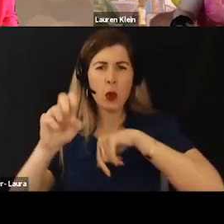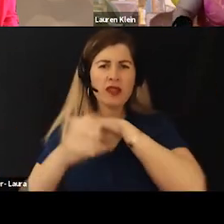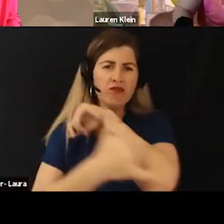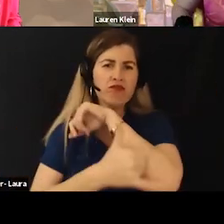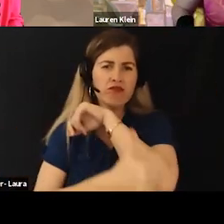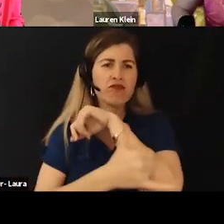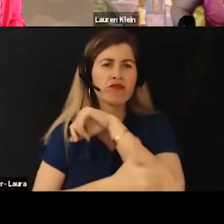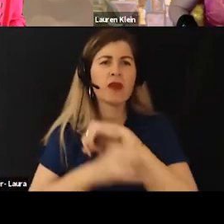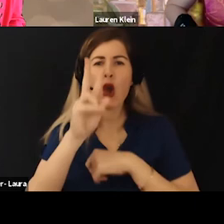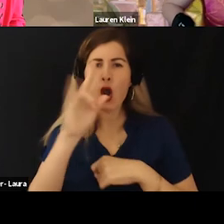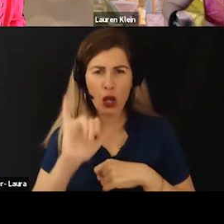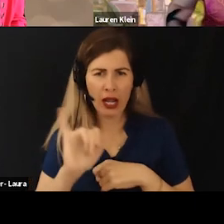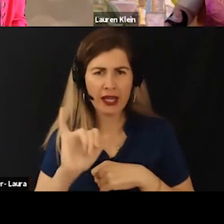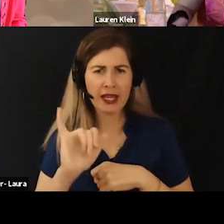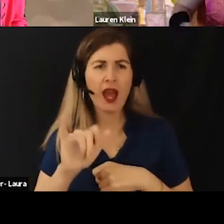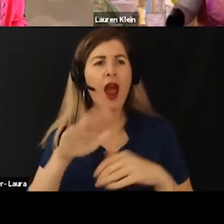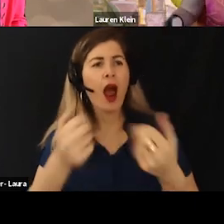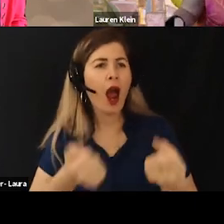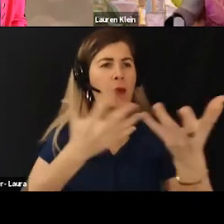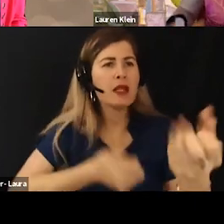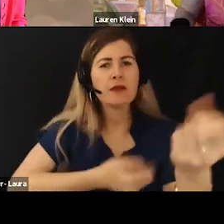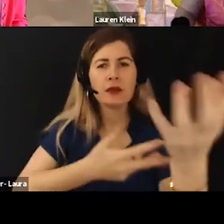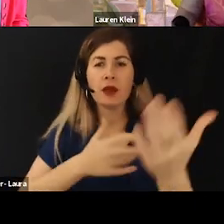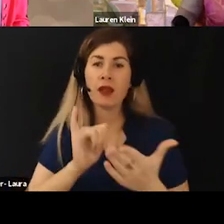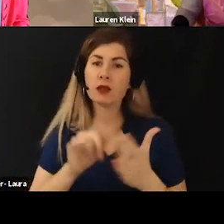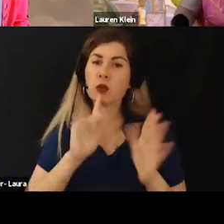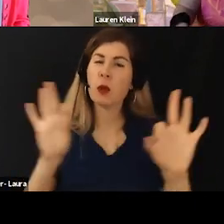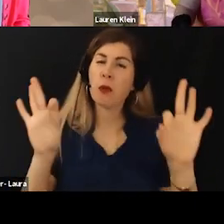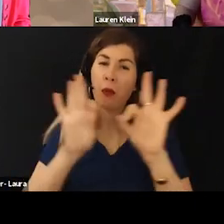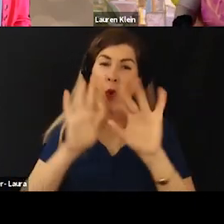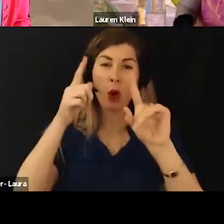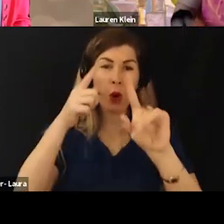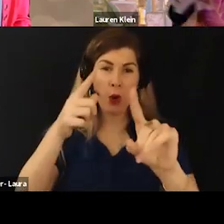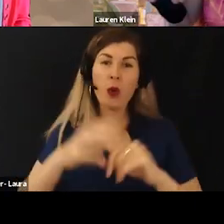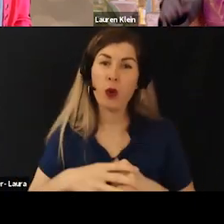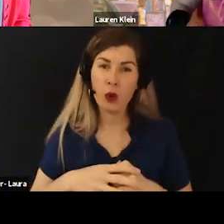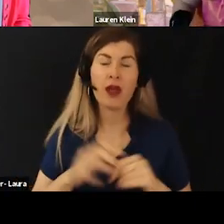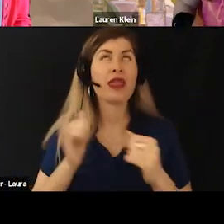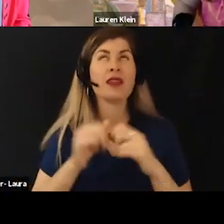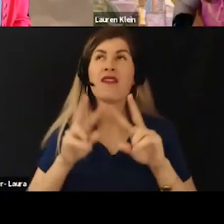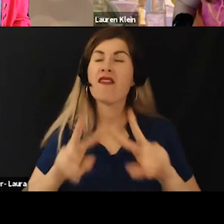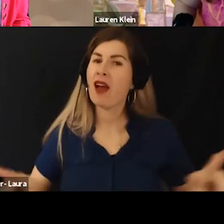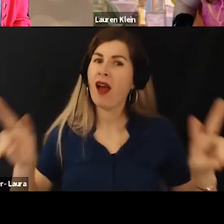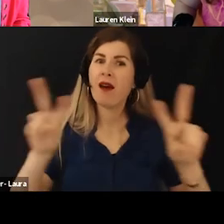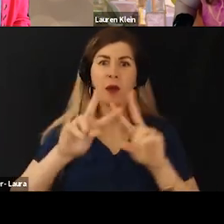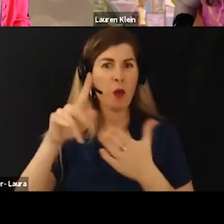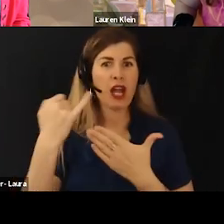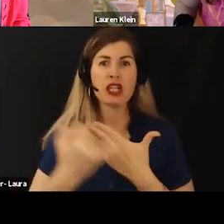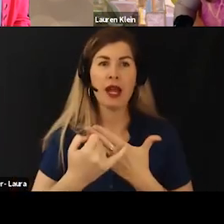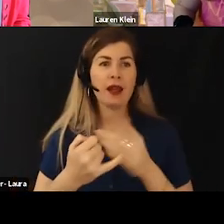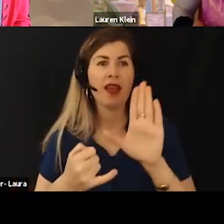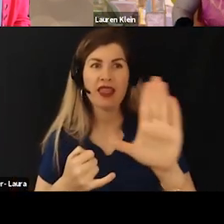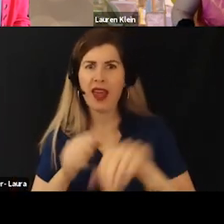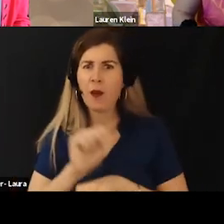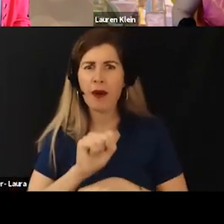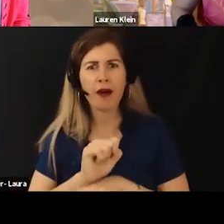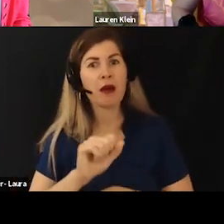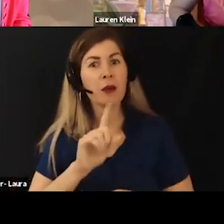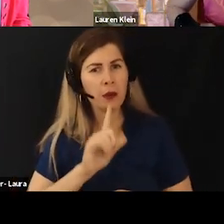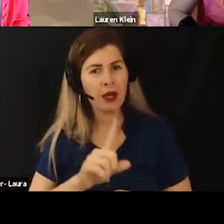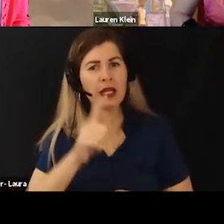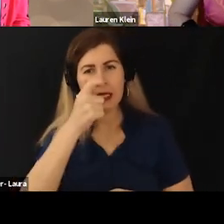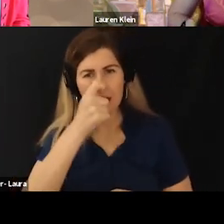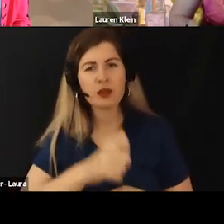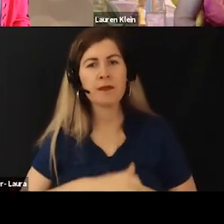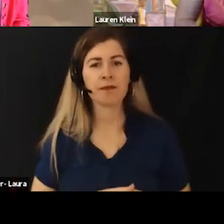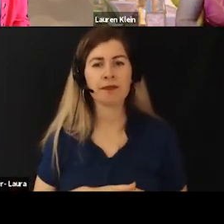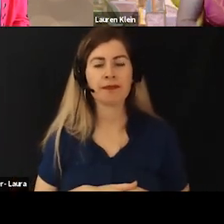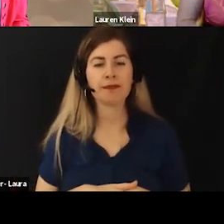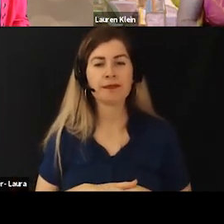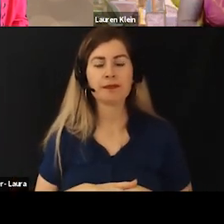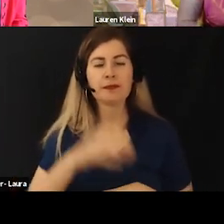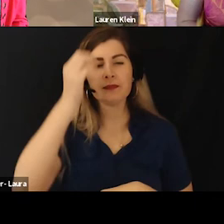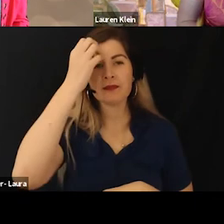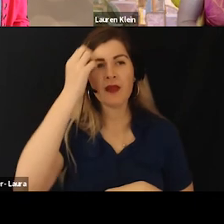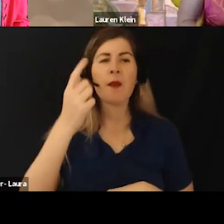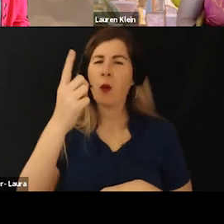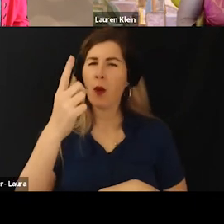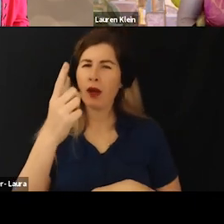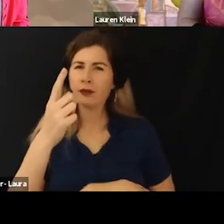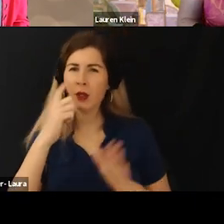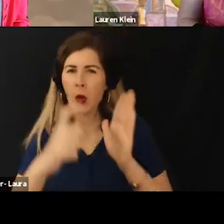This is a totally worthy goal, and it's actually it's a really it's a valuable project and I their, their work is really interesting, but the difference in the contrast you want to draw out is in terms of process.